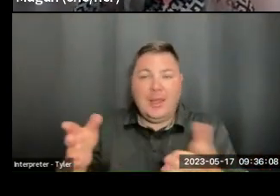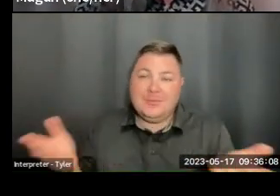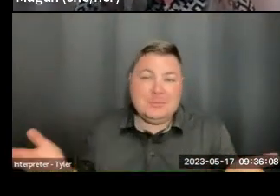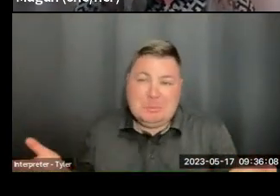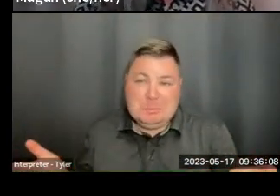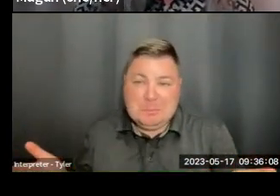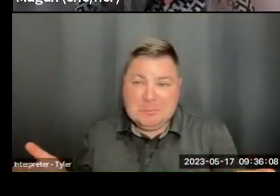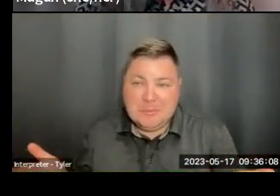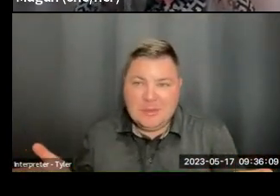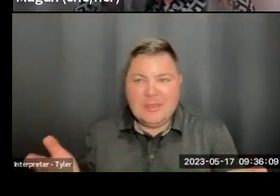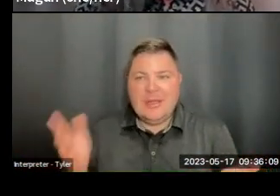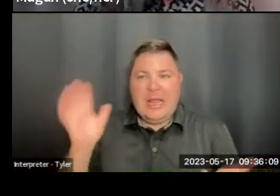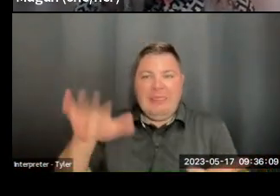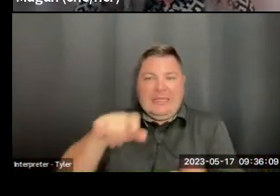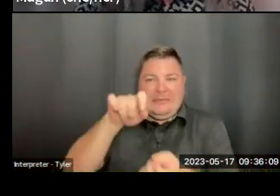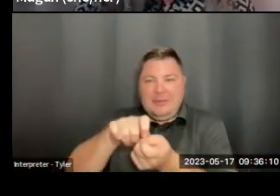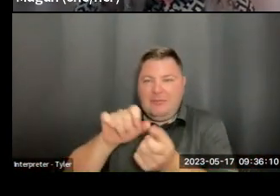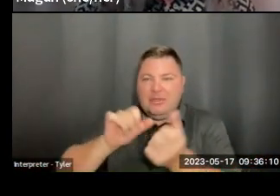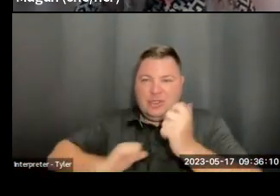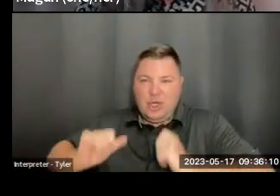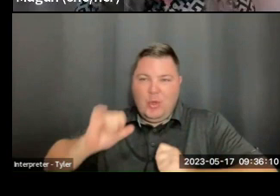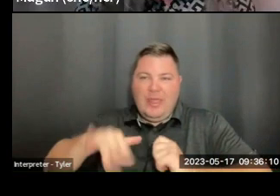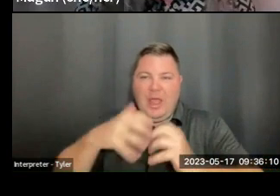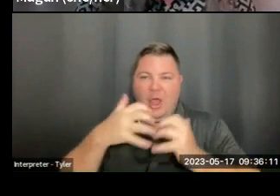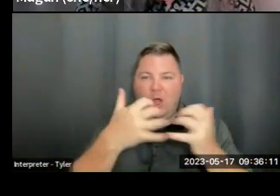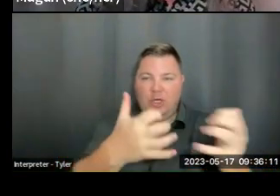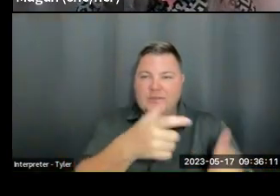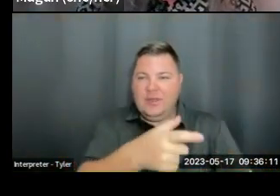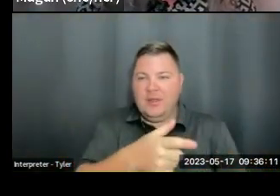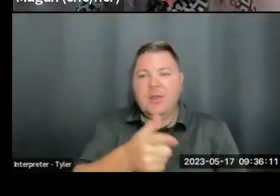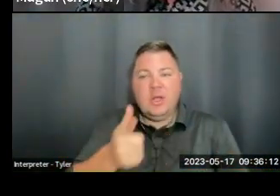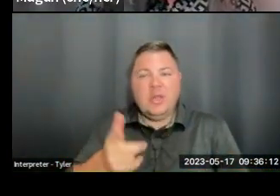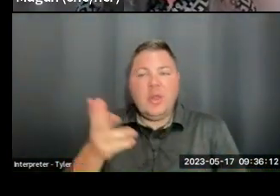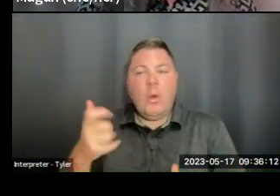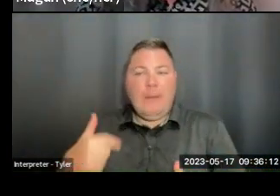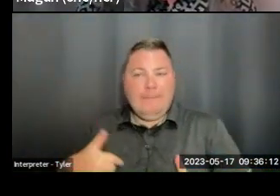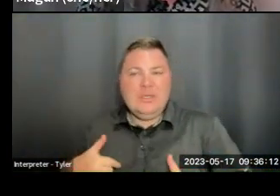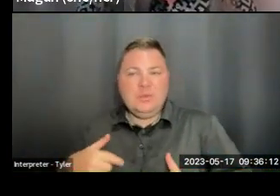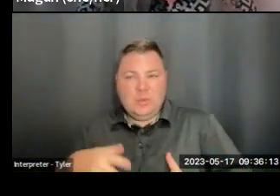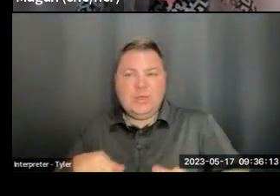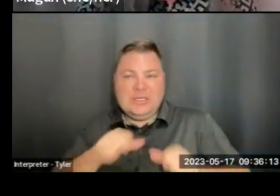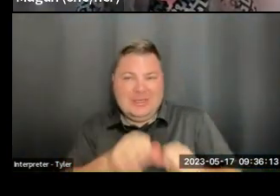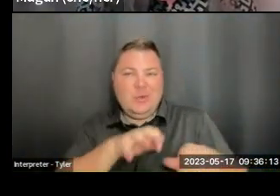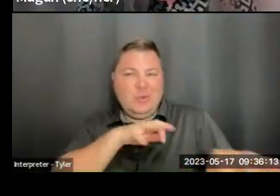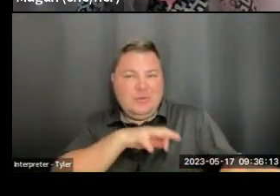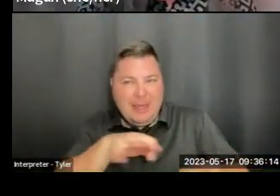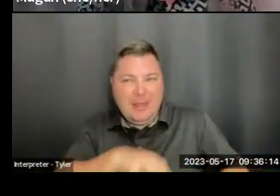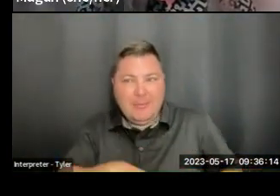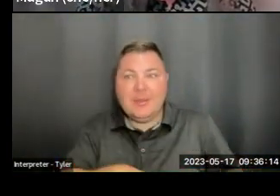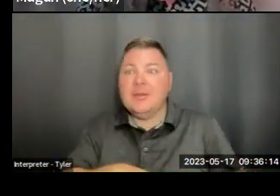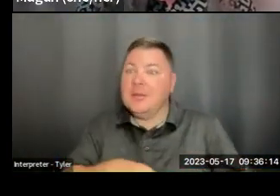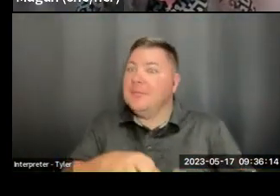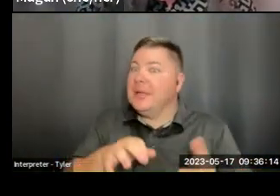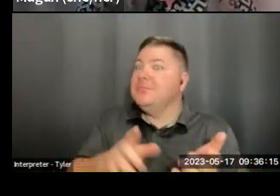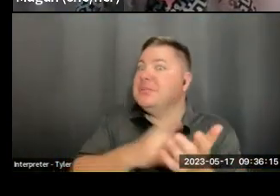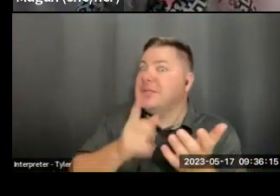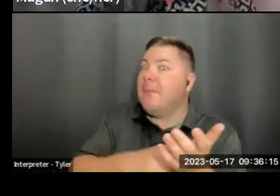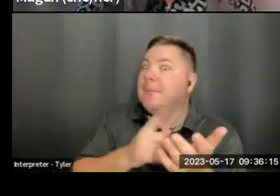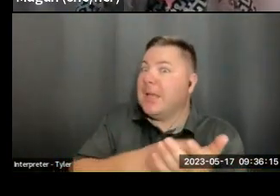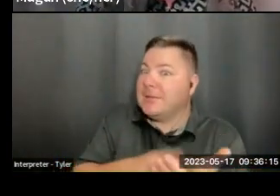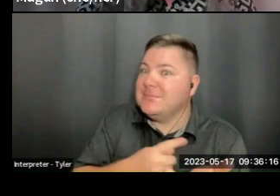I was the describing and I was starting to laugh. Obviously, I was saying, this is what happened. That particular show and audience